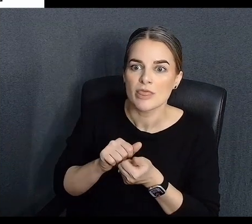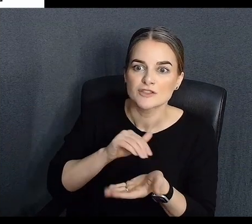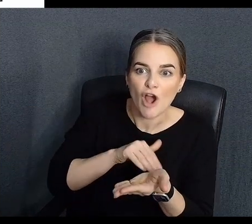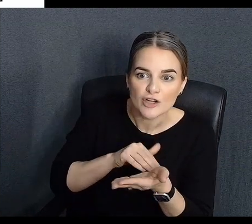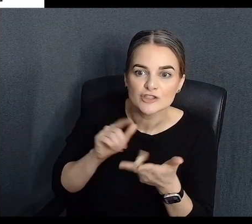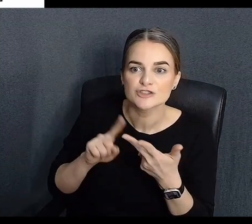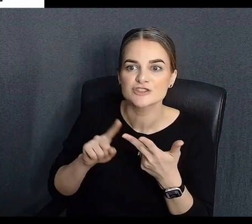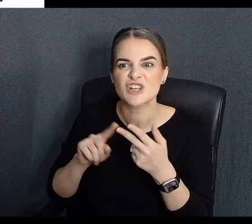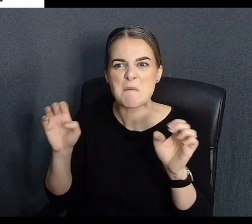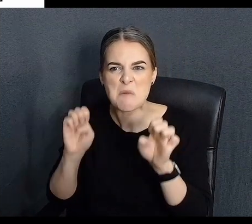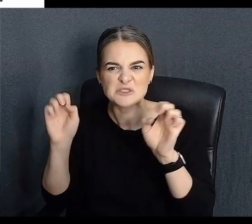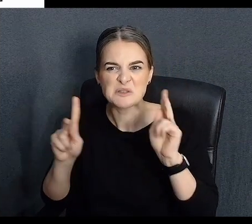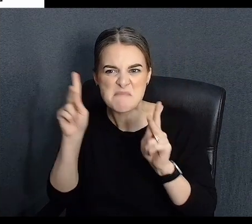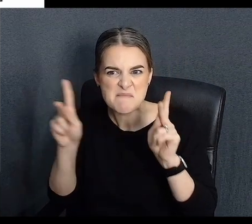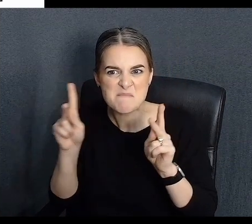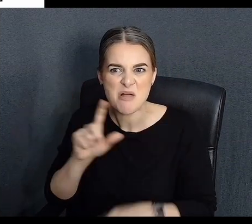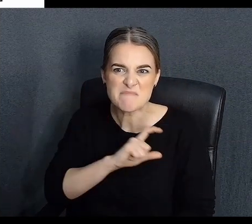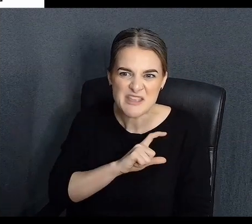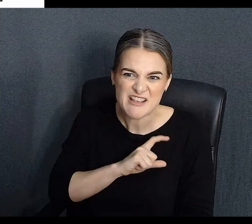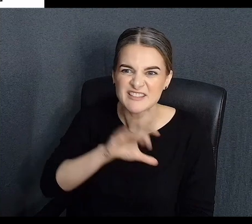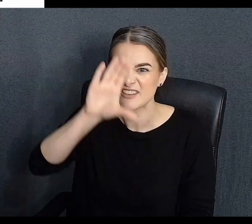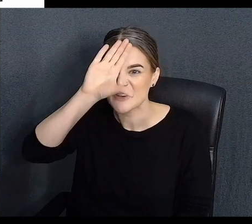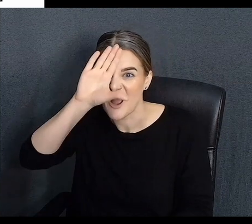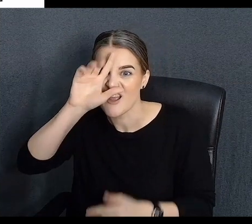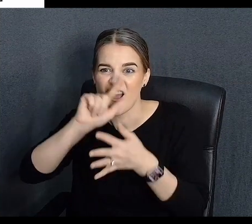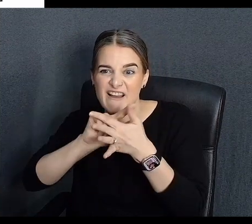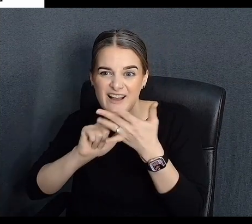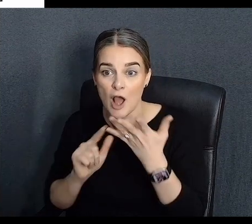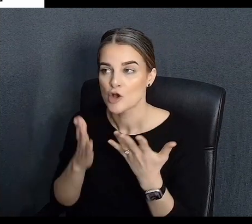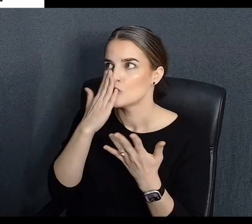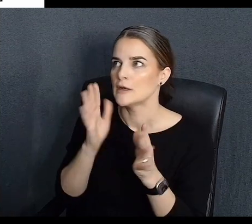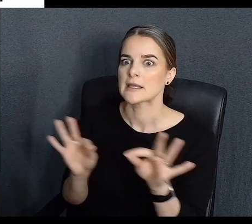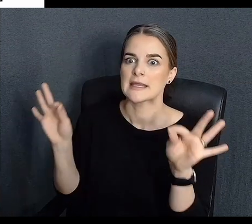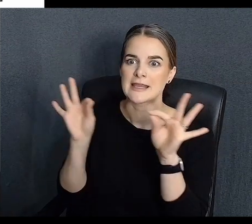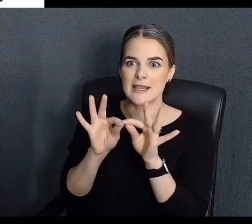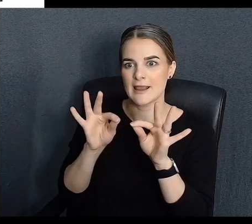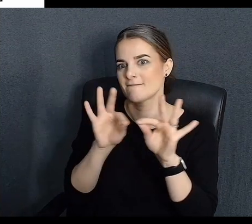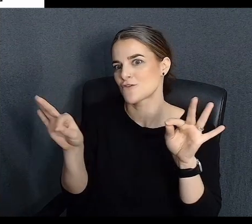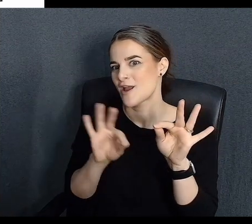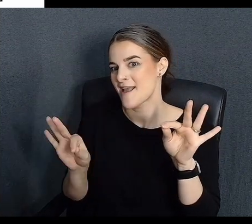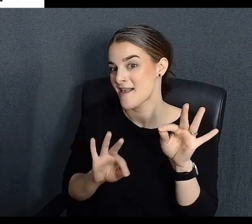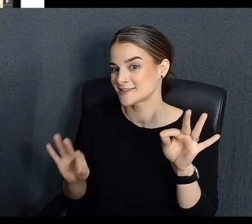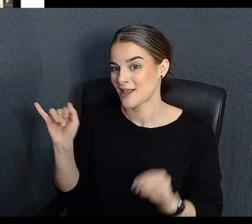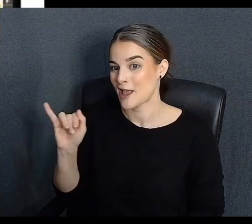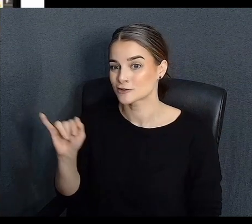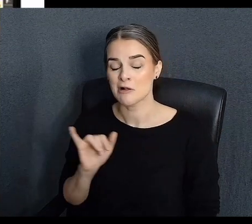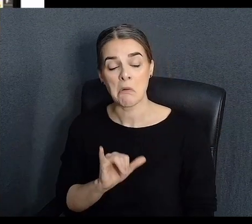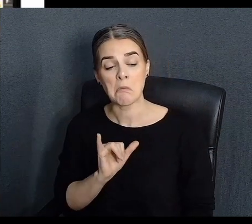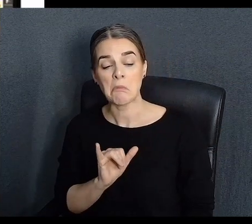Those types of things tend to be like, good key phrases that insurance seems to like.